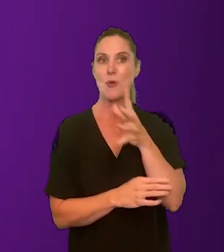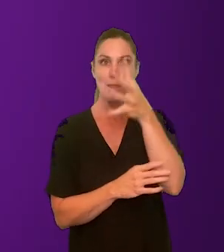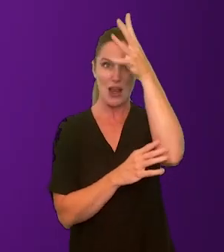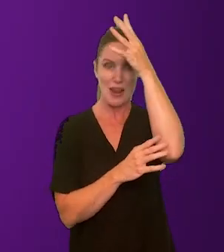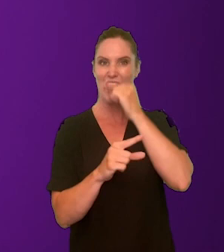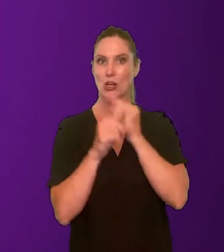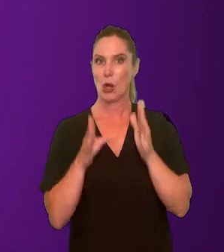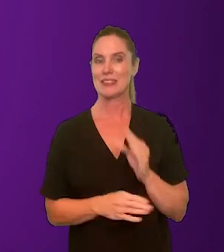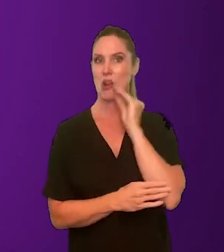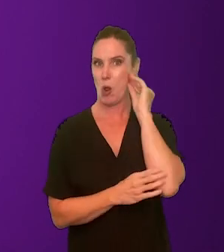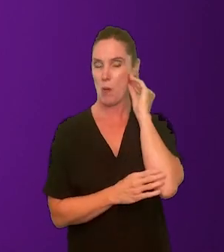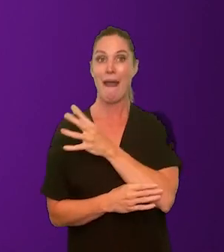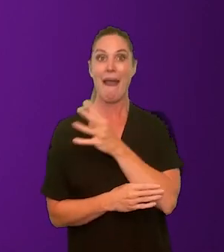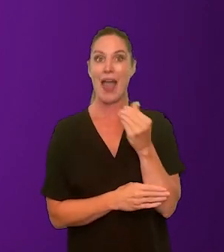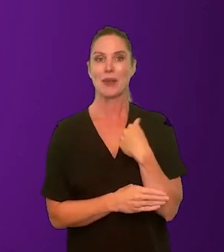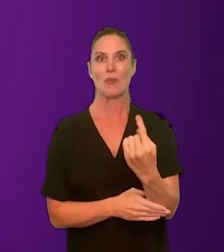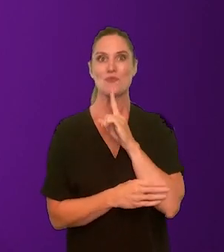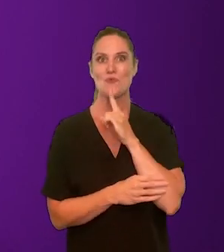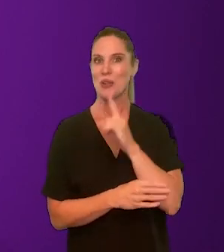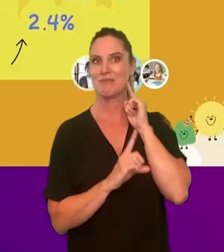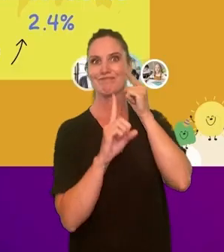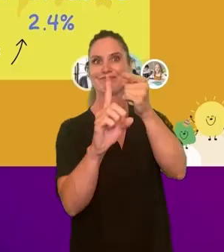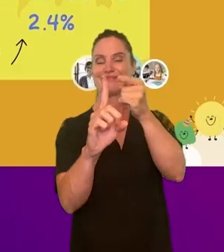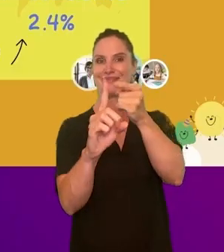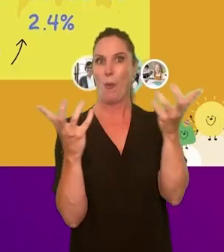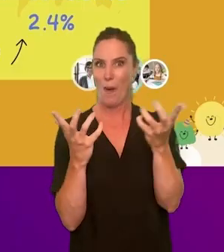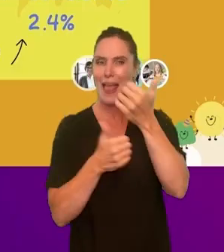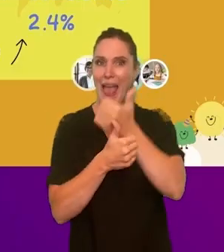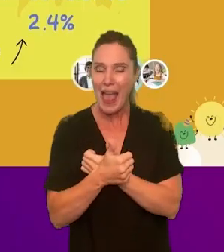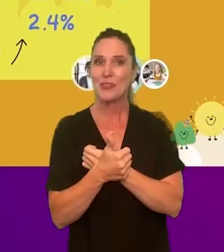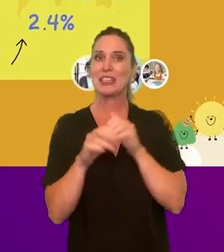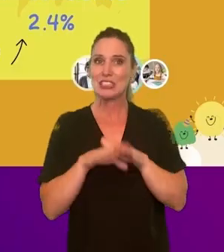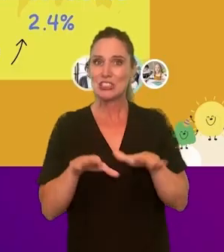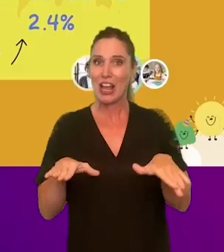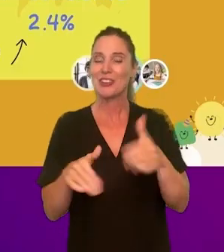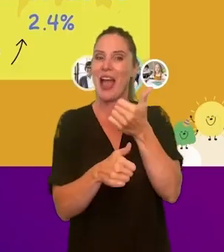And we have one really audacious goal - "every child, every school."